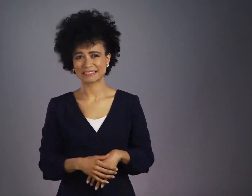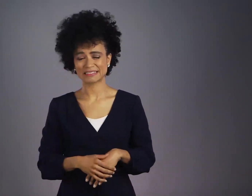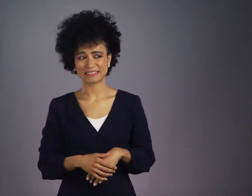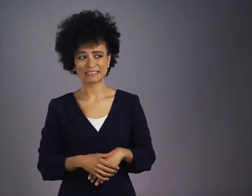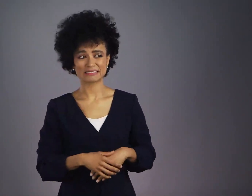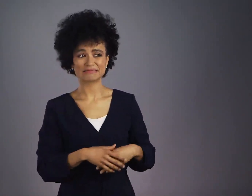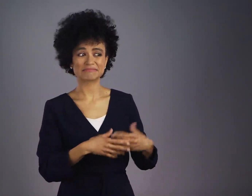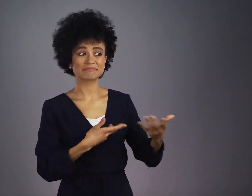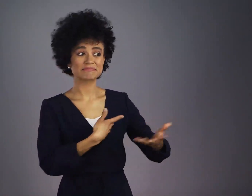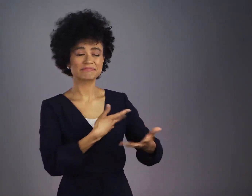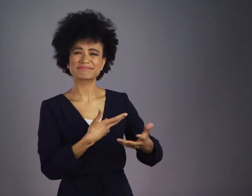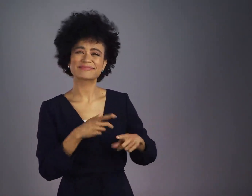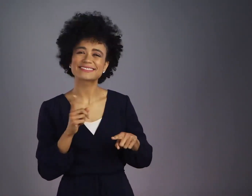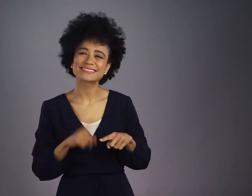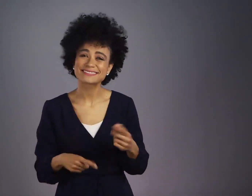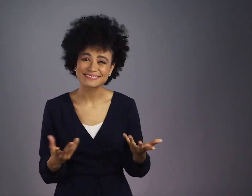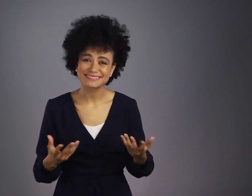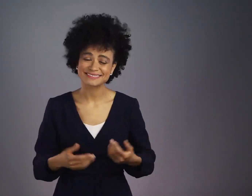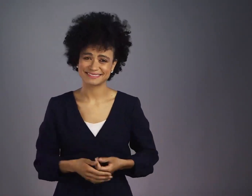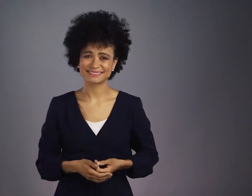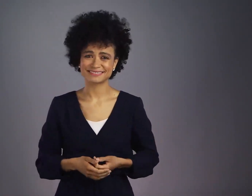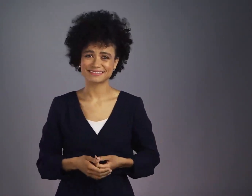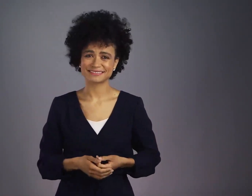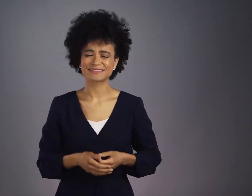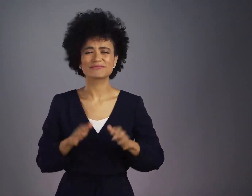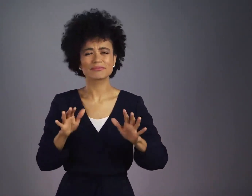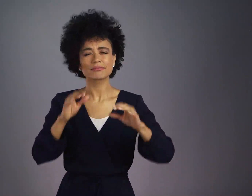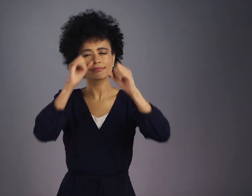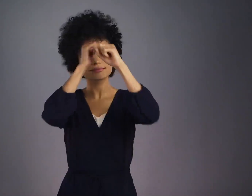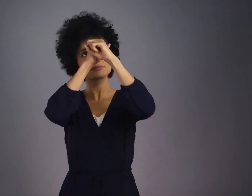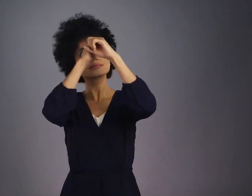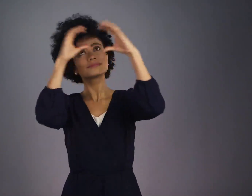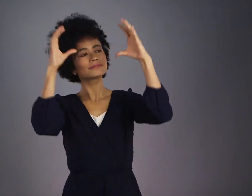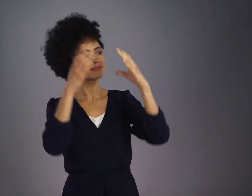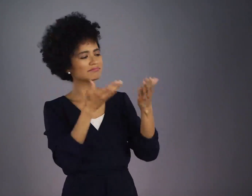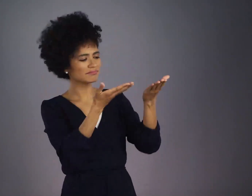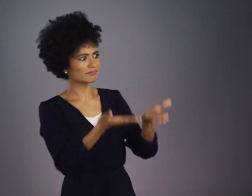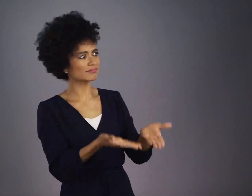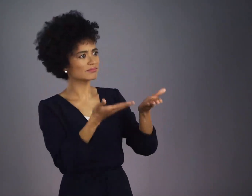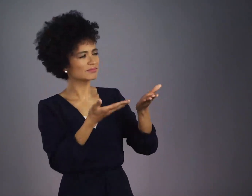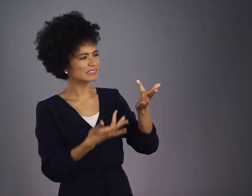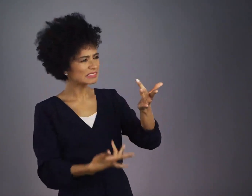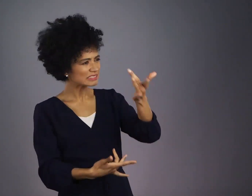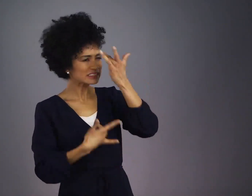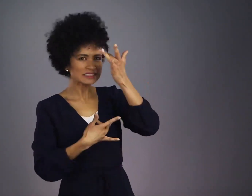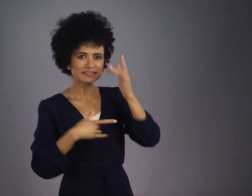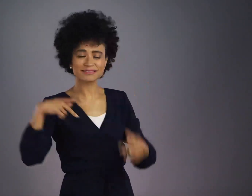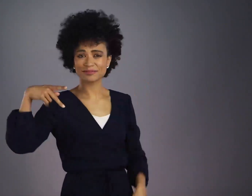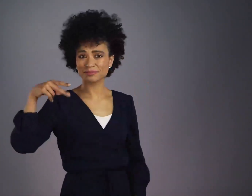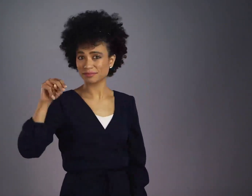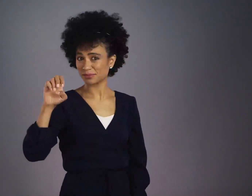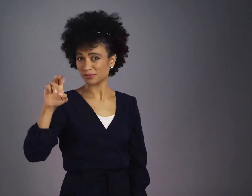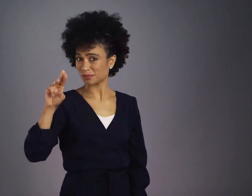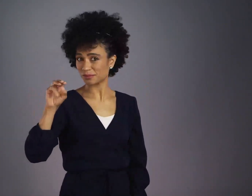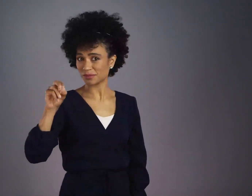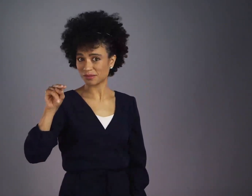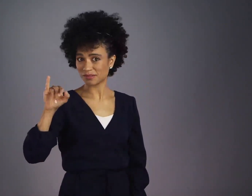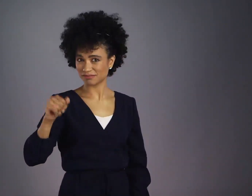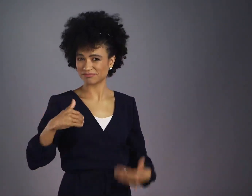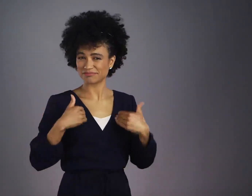He is just another very sick, unreasonable person. Treat him, when you can, as though he had pneumonia.